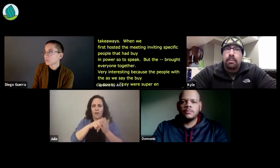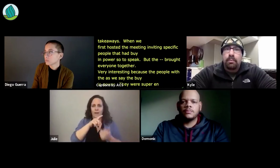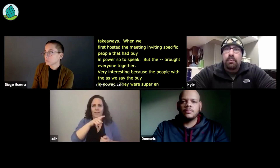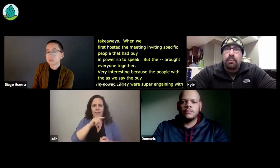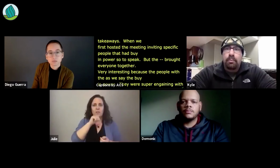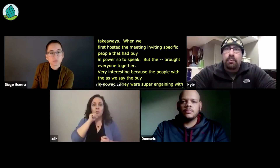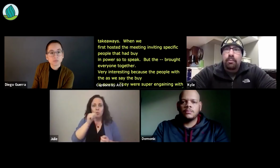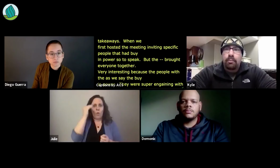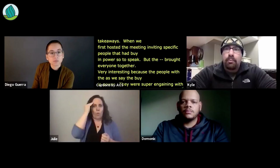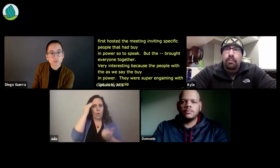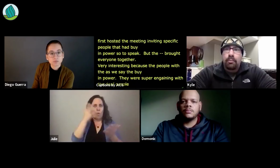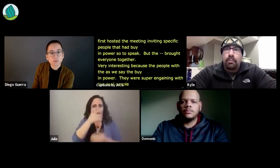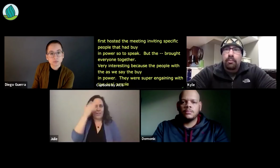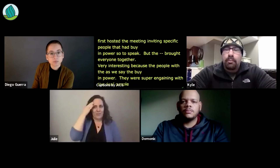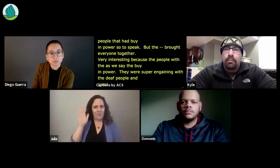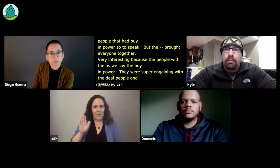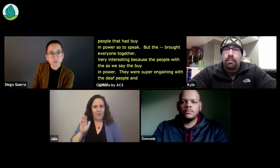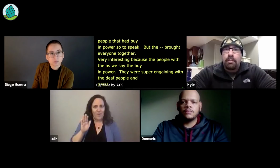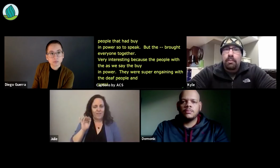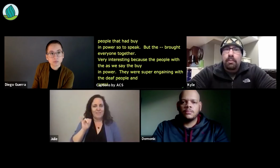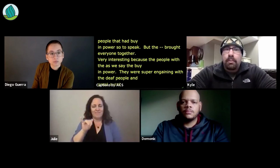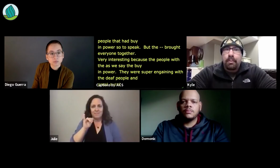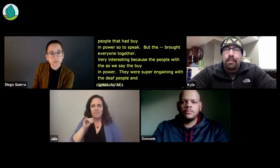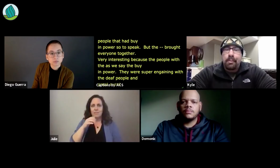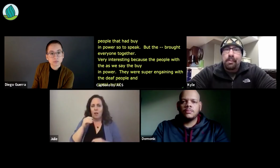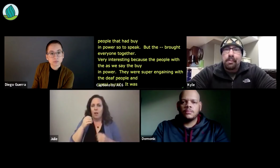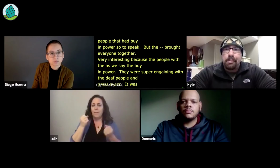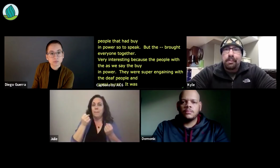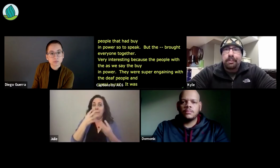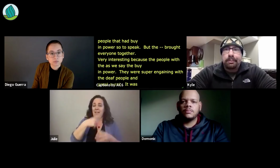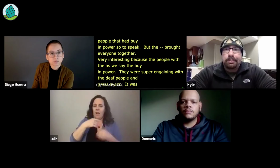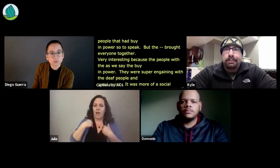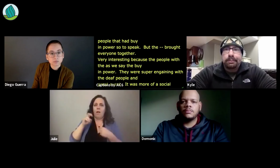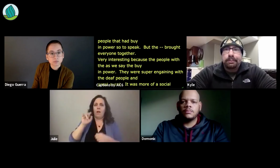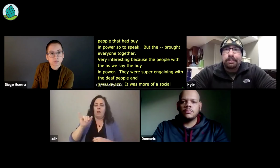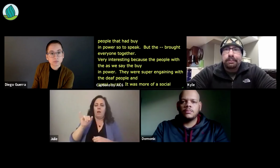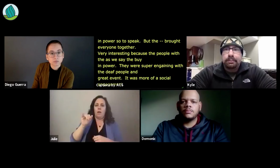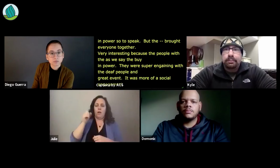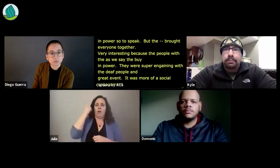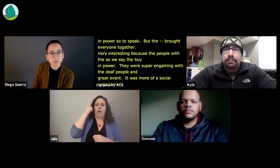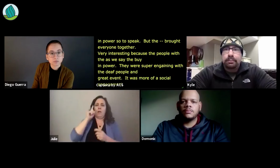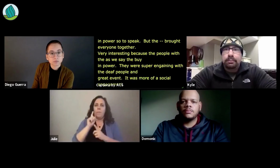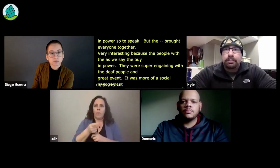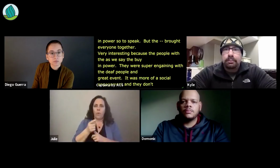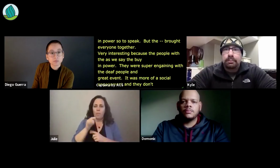and we noticed that they just don't know what they don't know. And so many of them had some aha moments during that time.